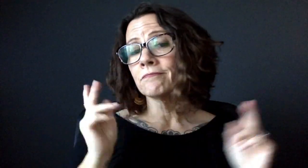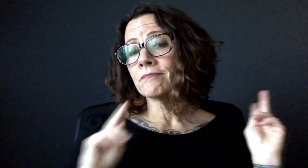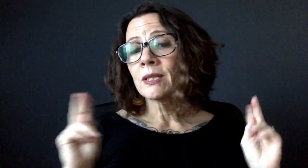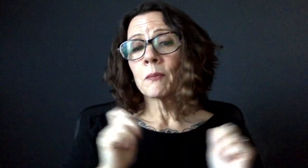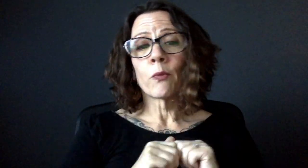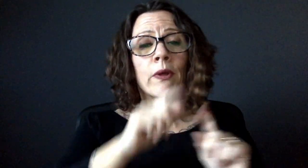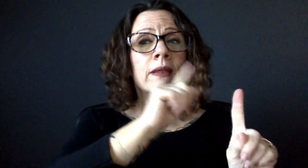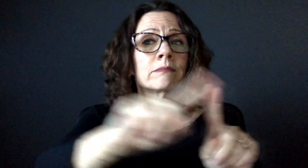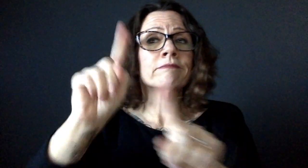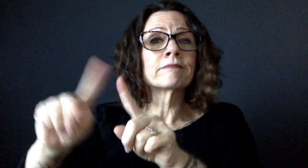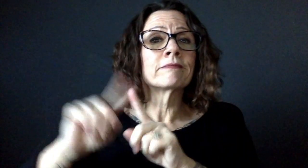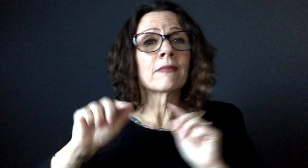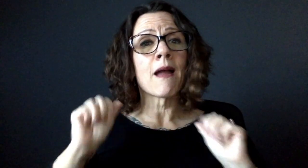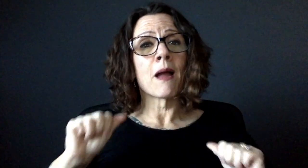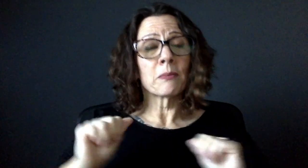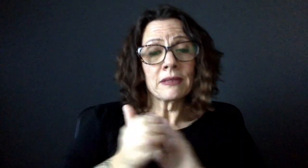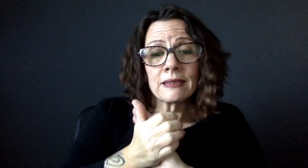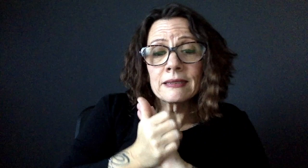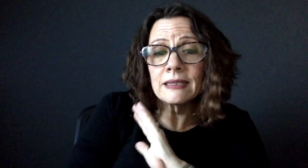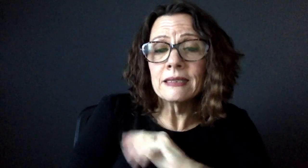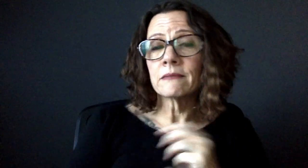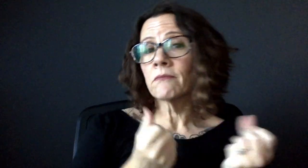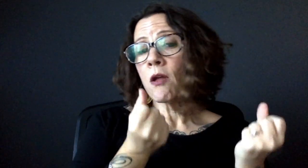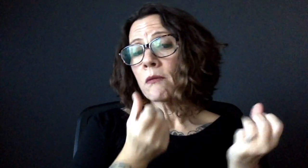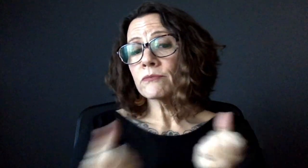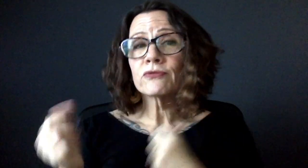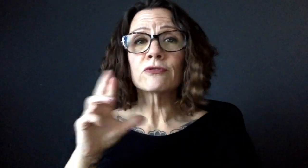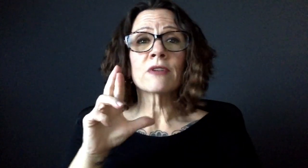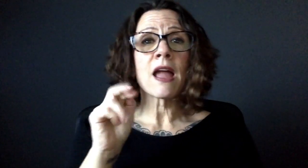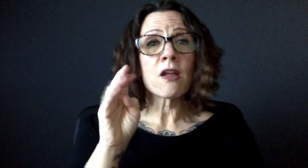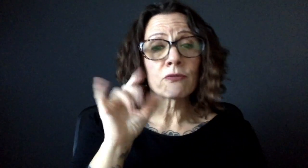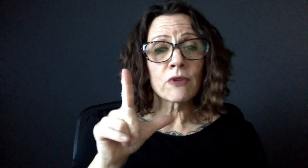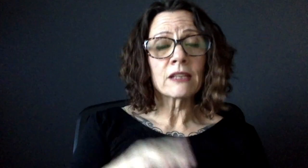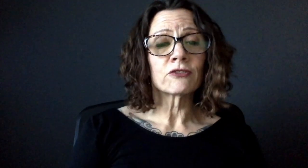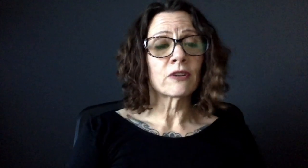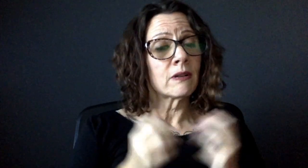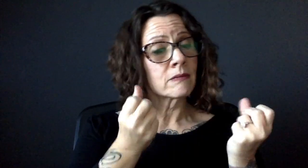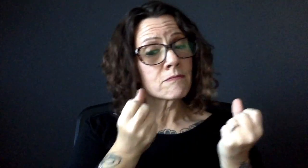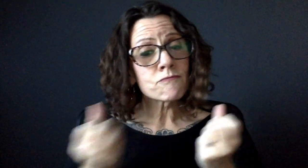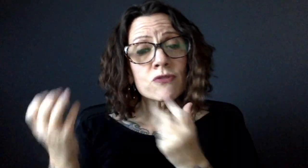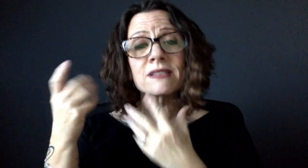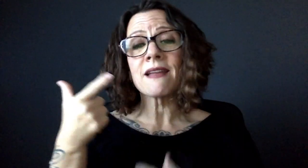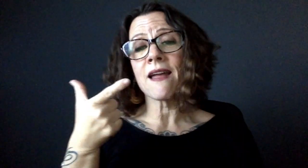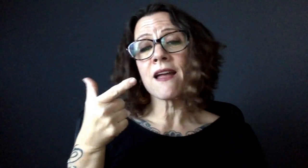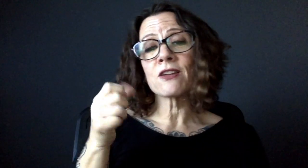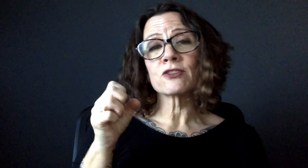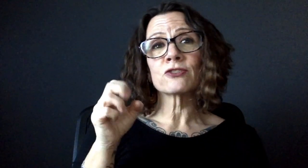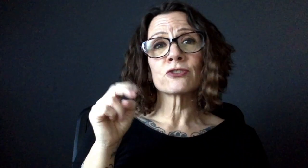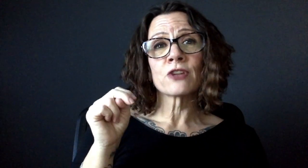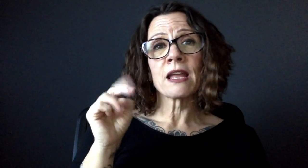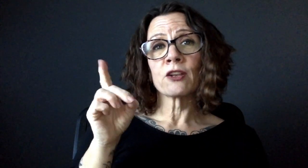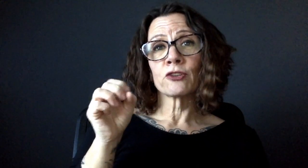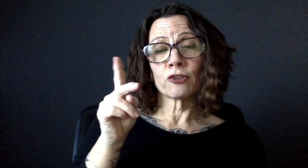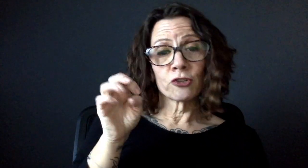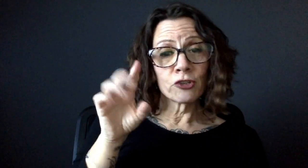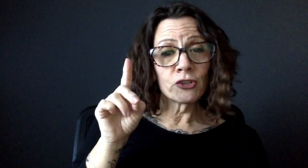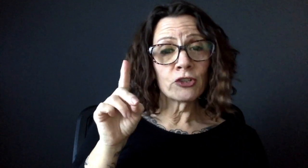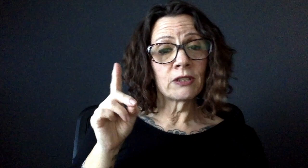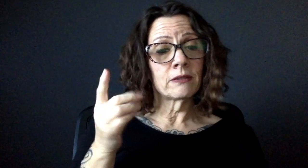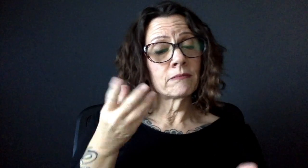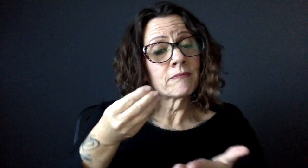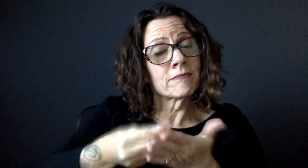as people with mixed abilities, multiracial, multi-gendered,